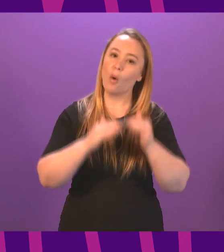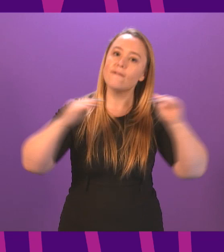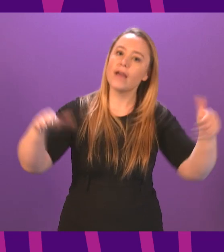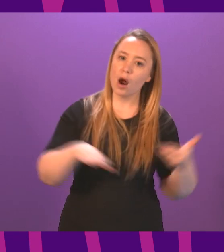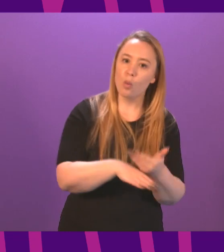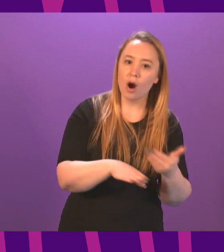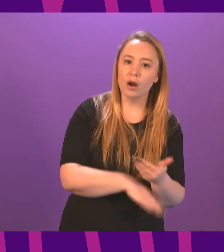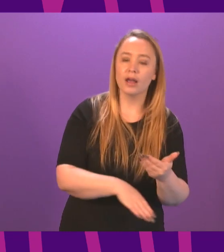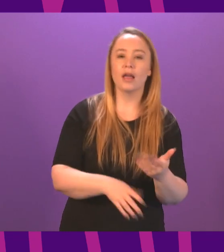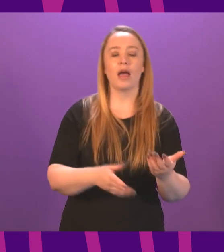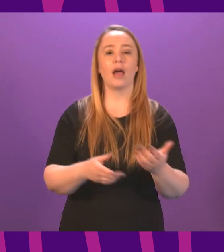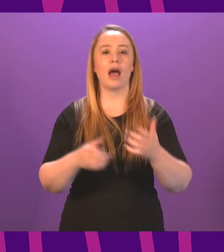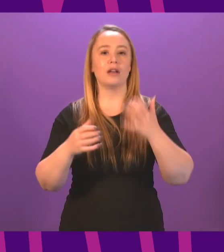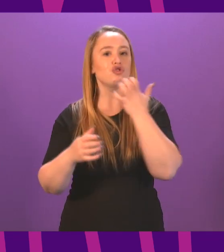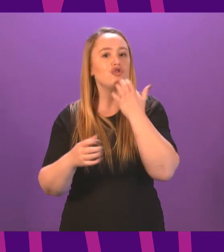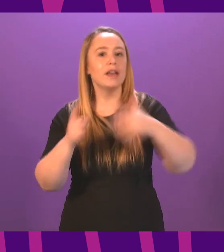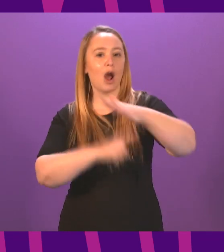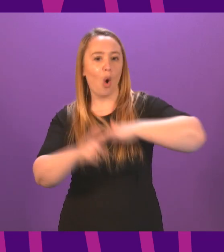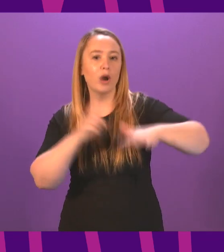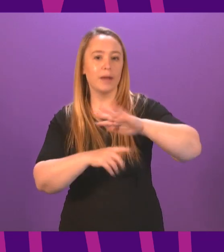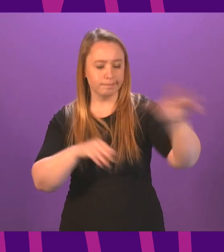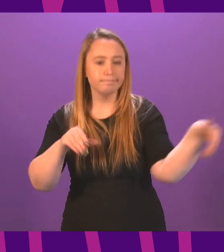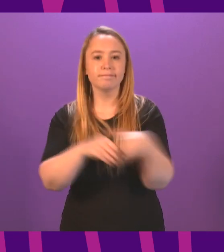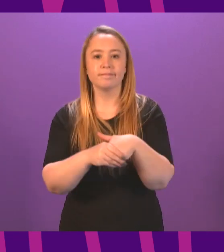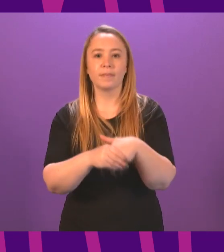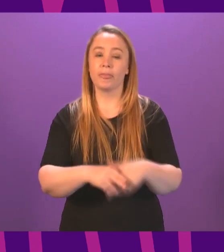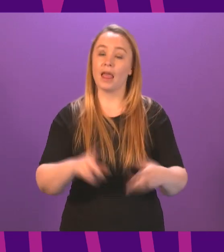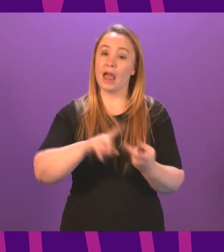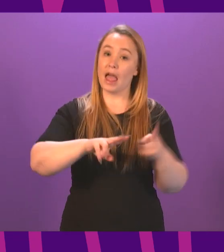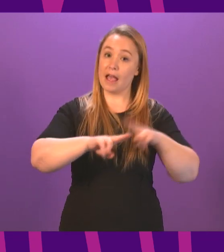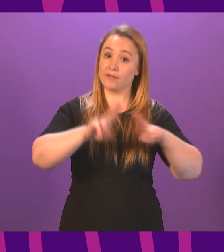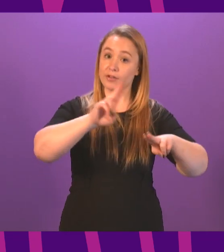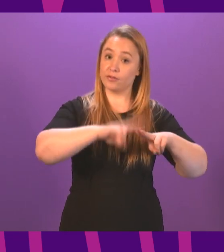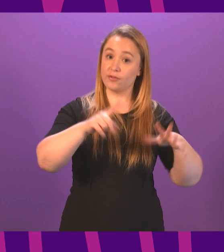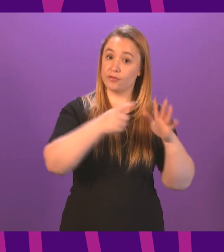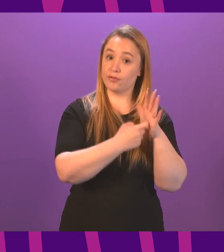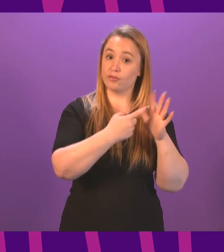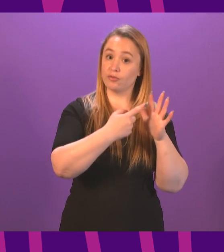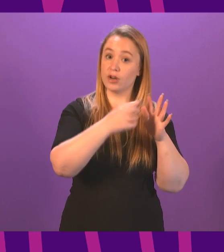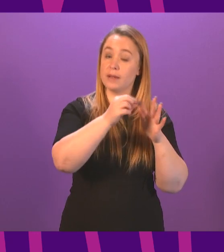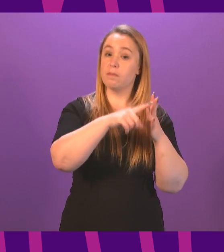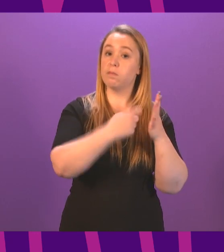If free ports are to be implemented in Scotland, they cannot simply be a vehicle for businesses